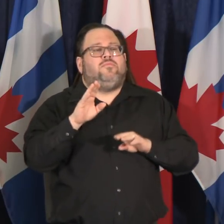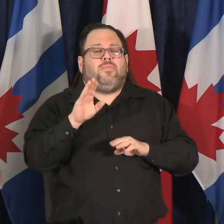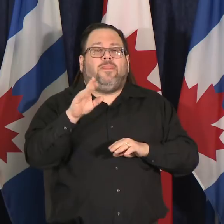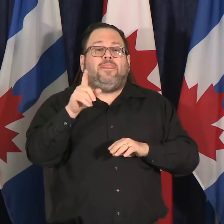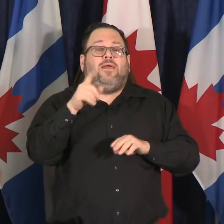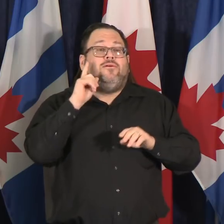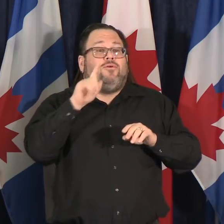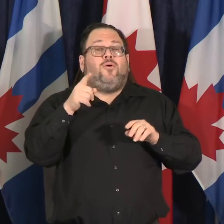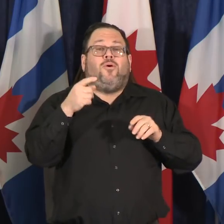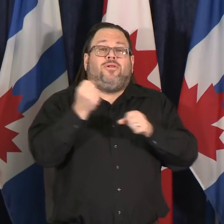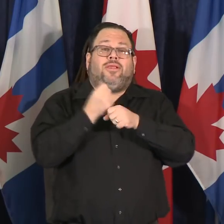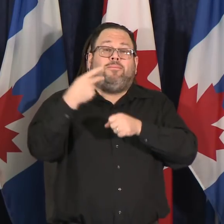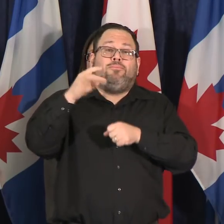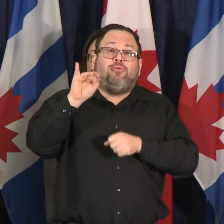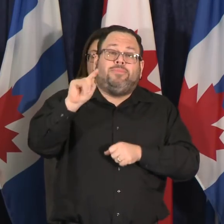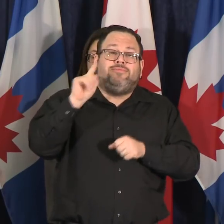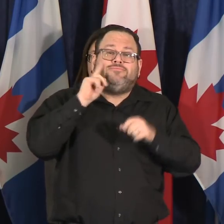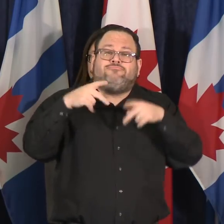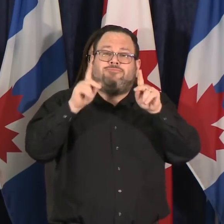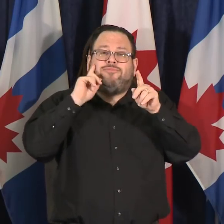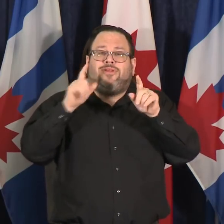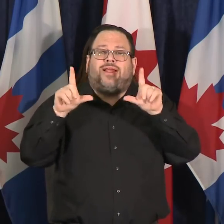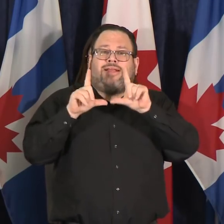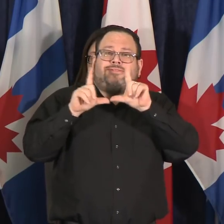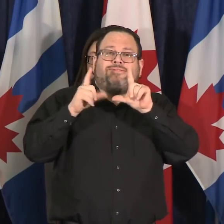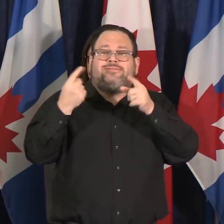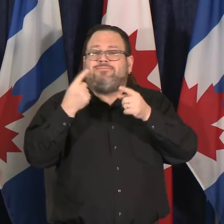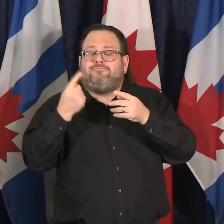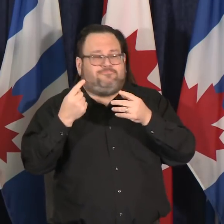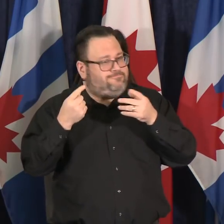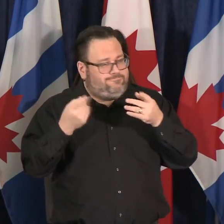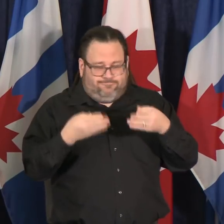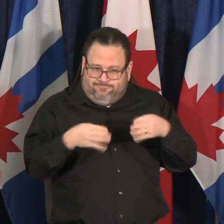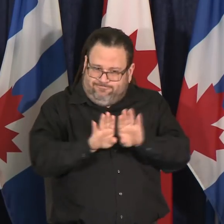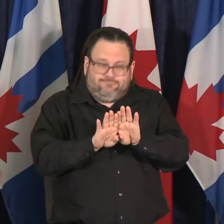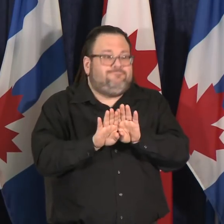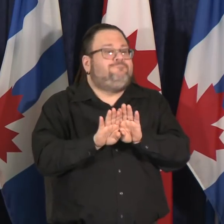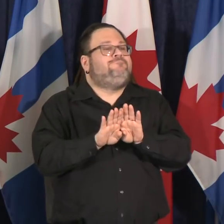registry service counters are closed at also at all Civic Center's the issuance